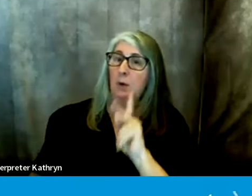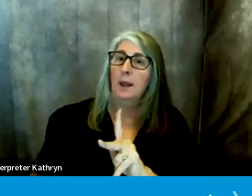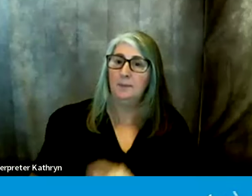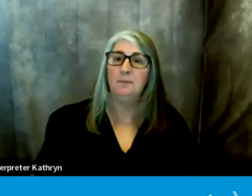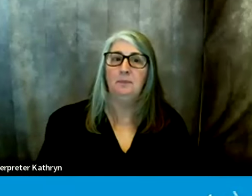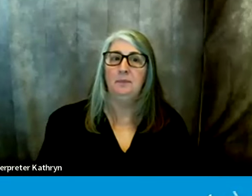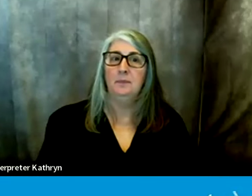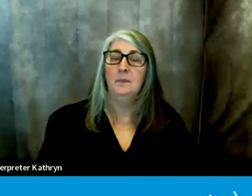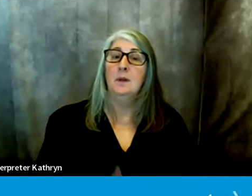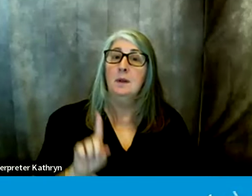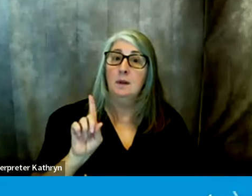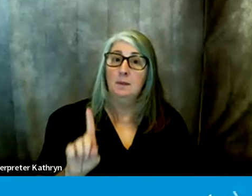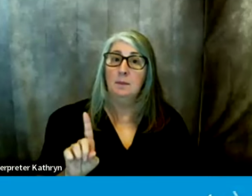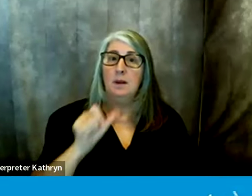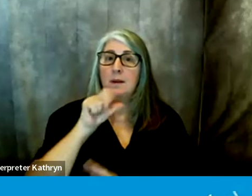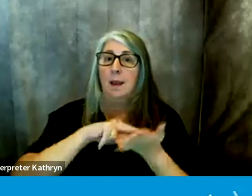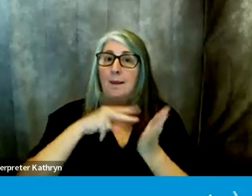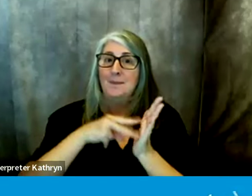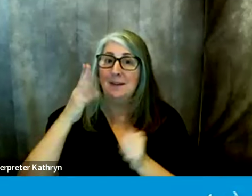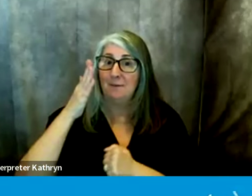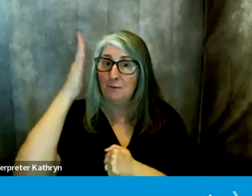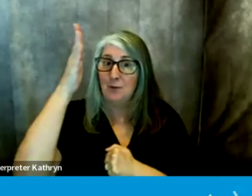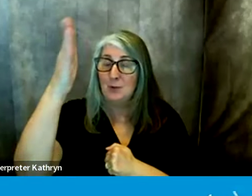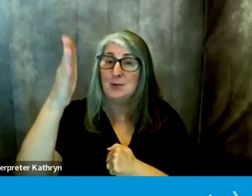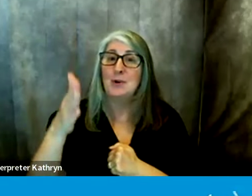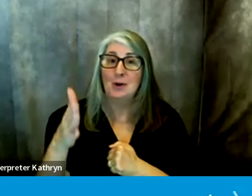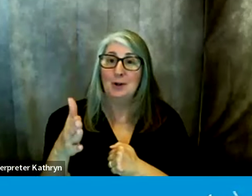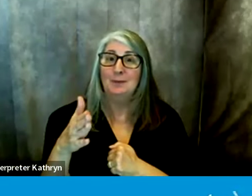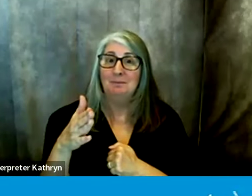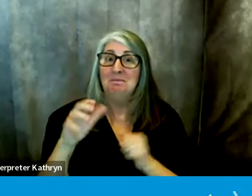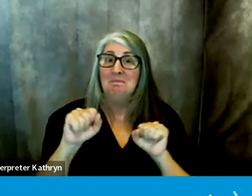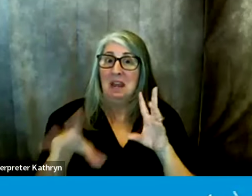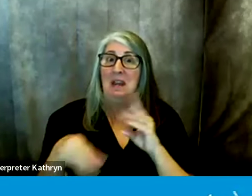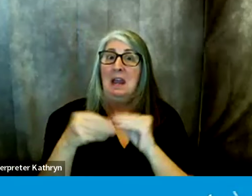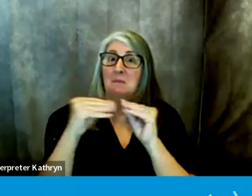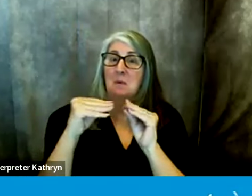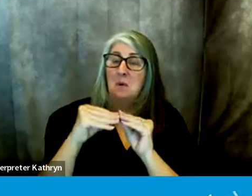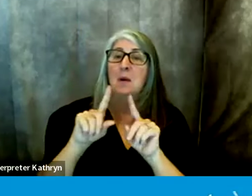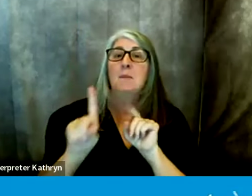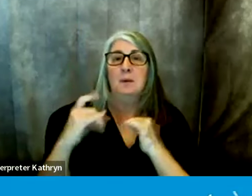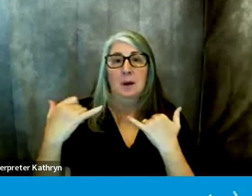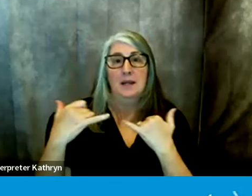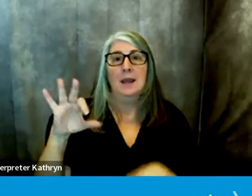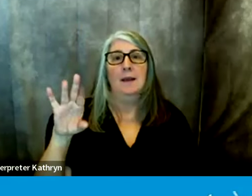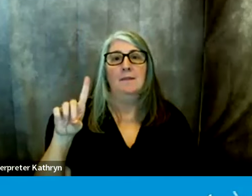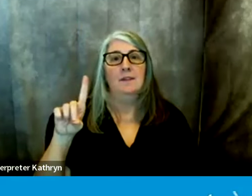That doesn't exclude things from the future, I will assume, but we're under this veil of the FDA right now. So we have to be very clear